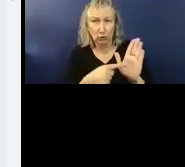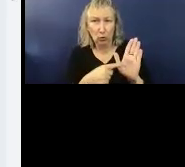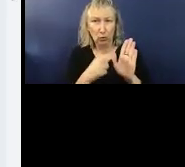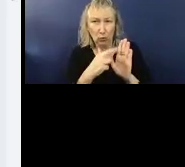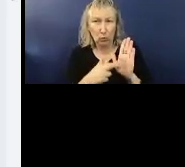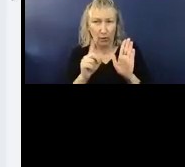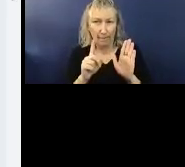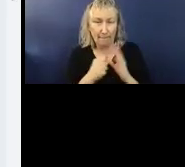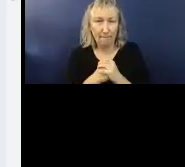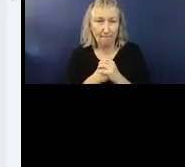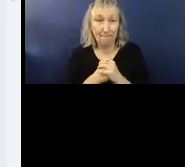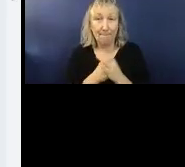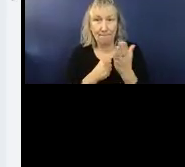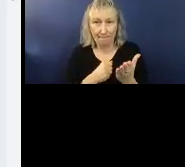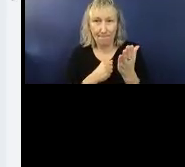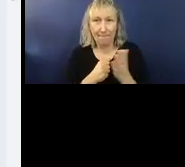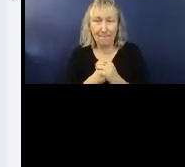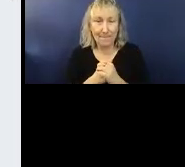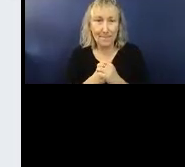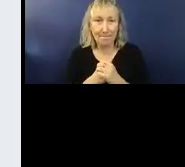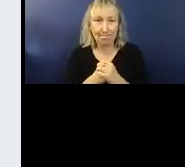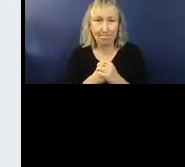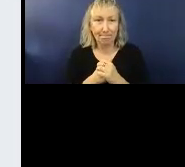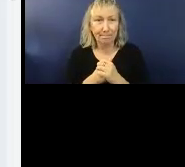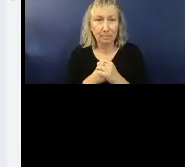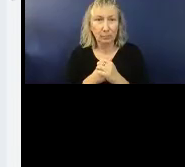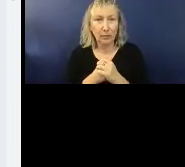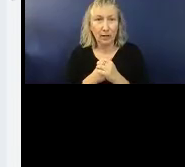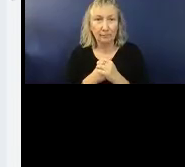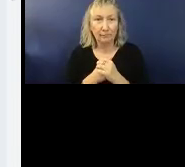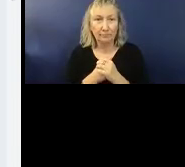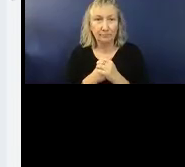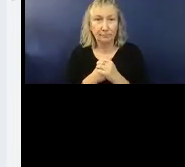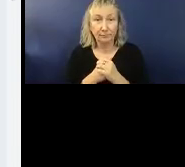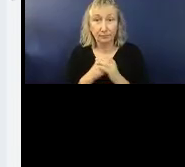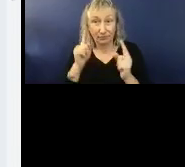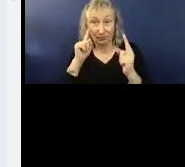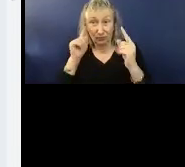OK, You should all be able to see my screen.